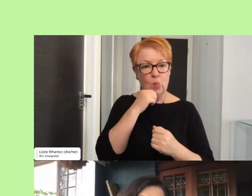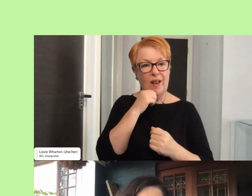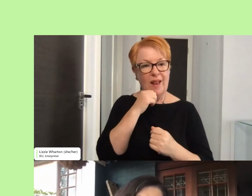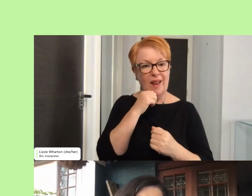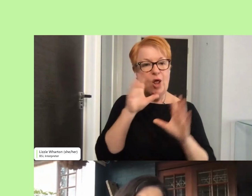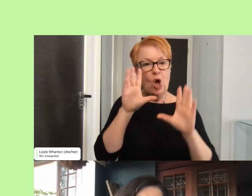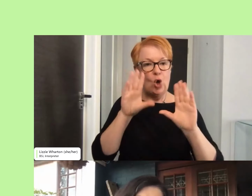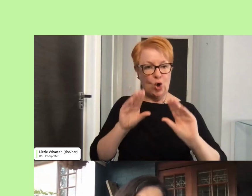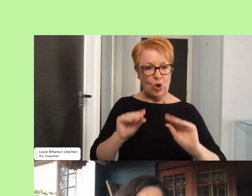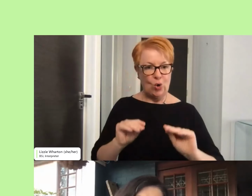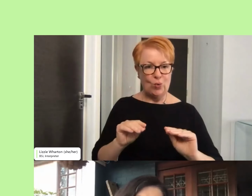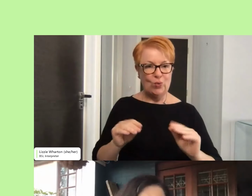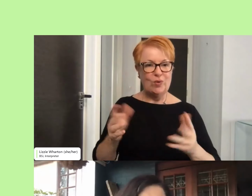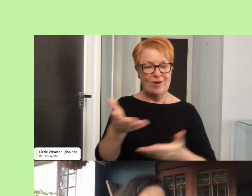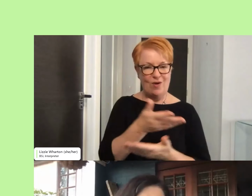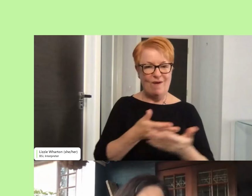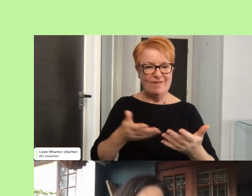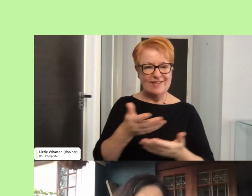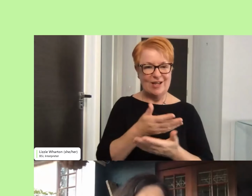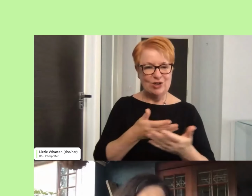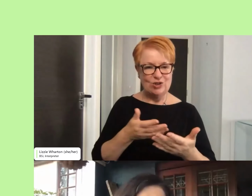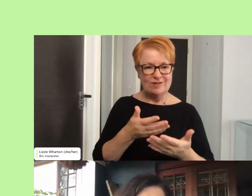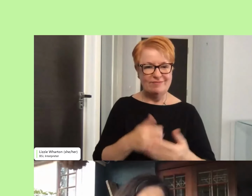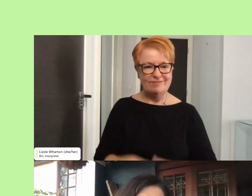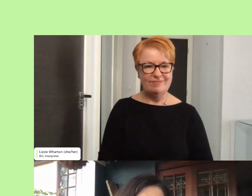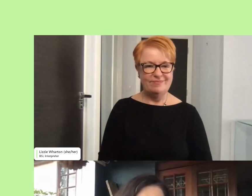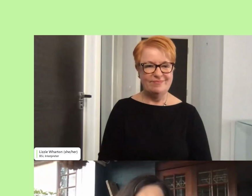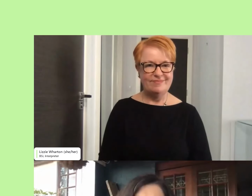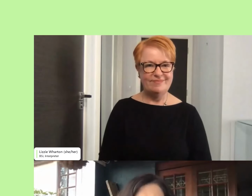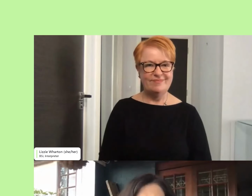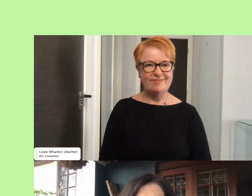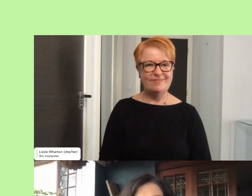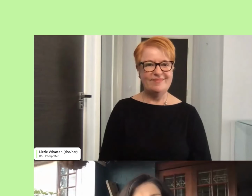conversation. And I let Elisabeth take us out.